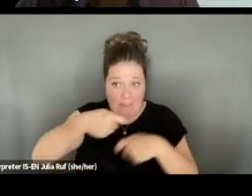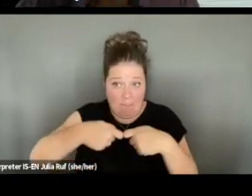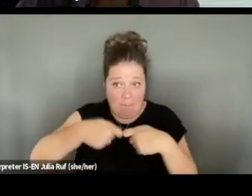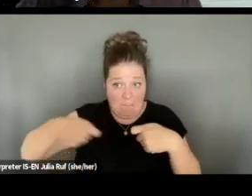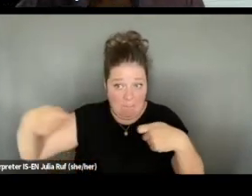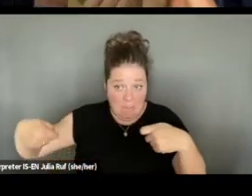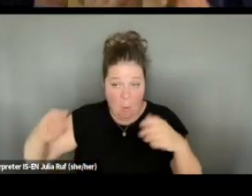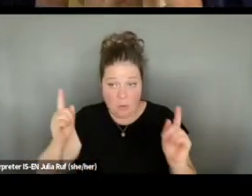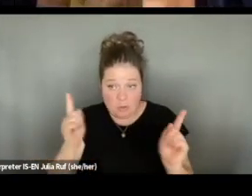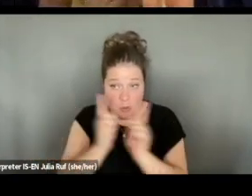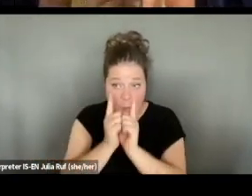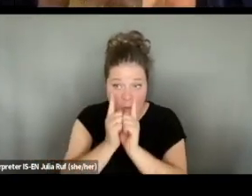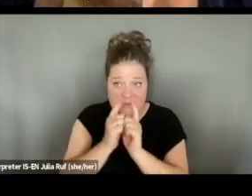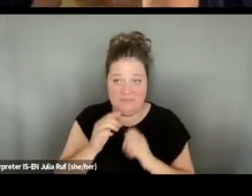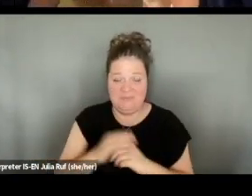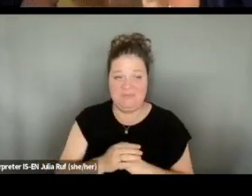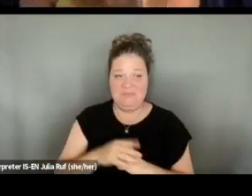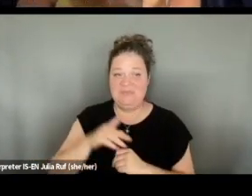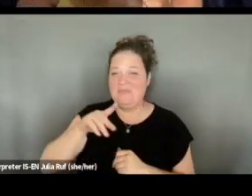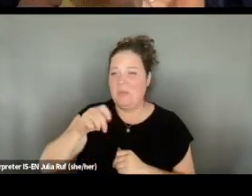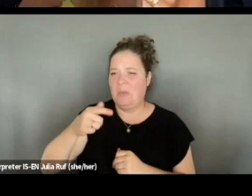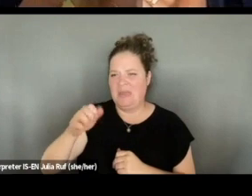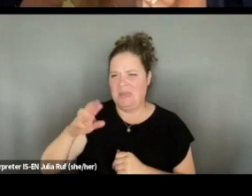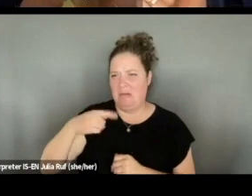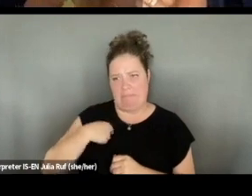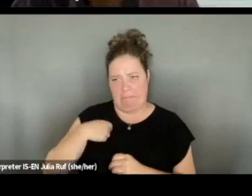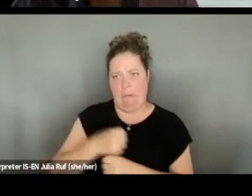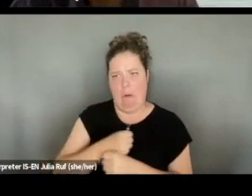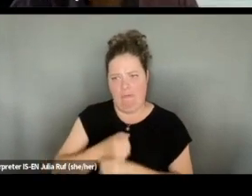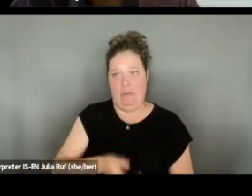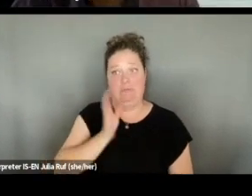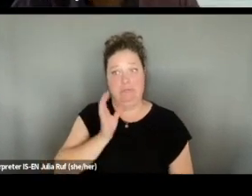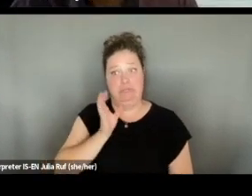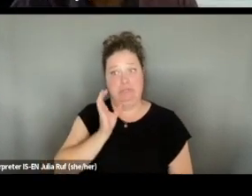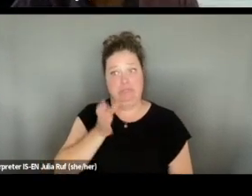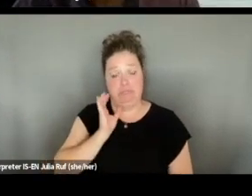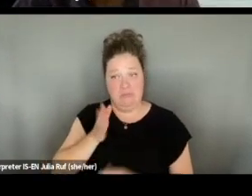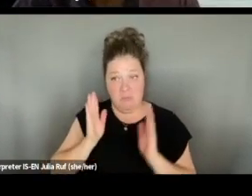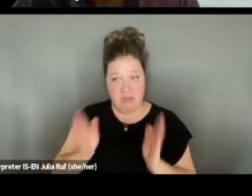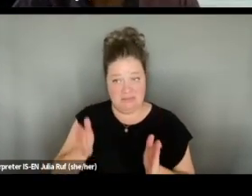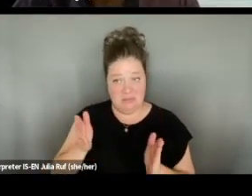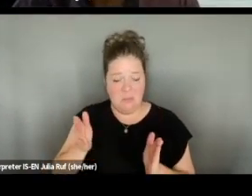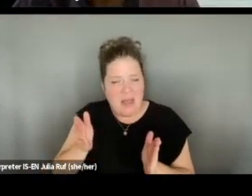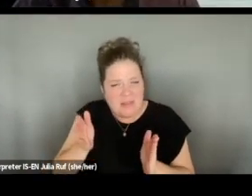I had a lot. Yes. >> PETER KEMENY: I think we should